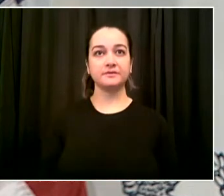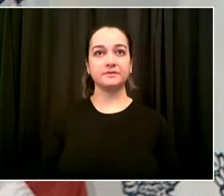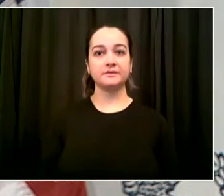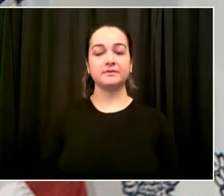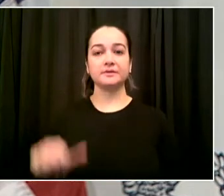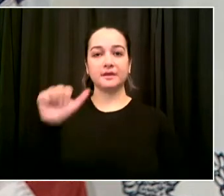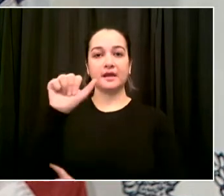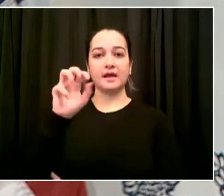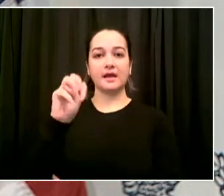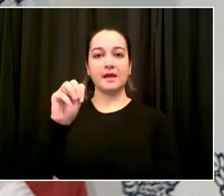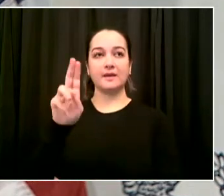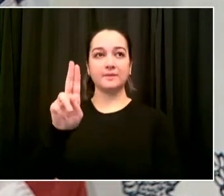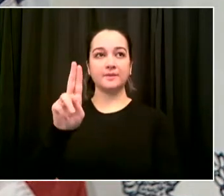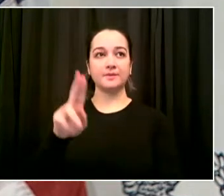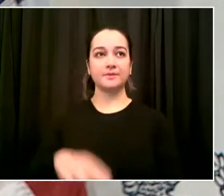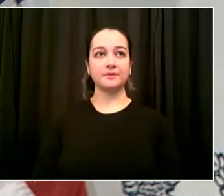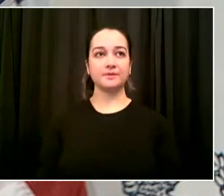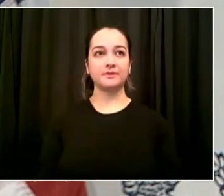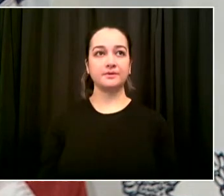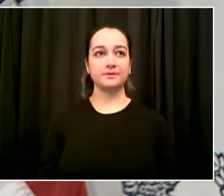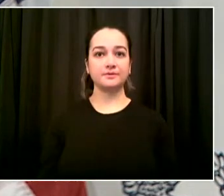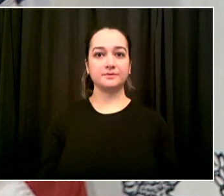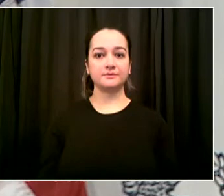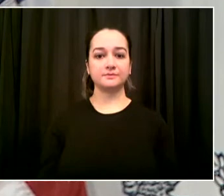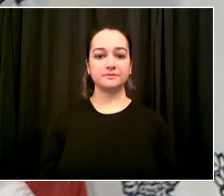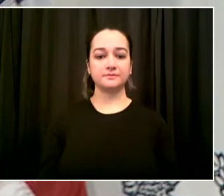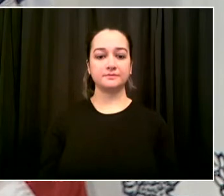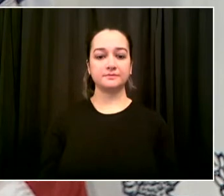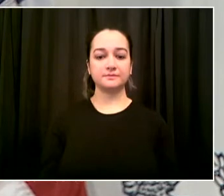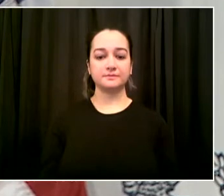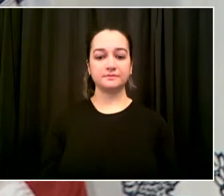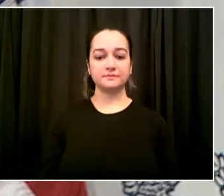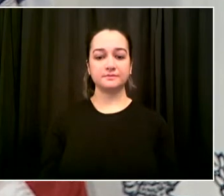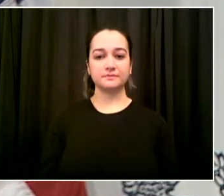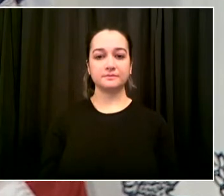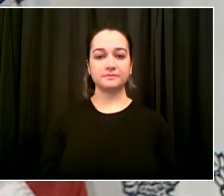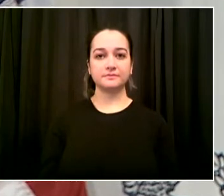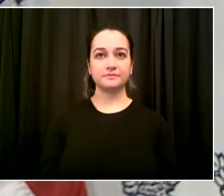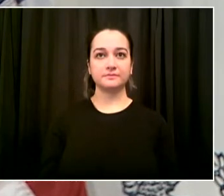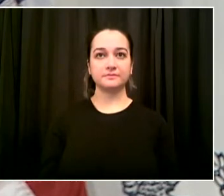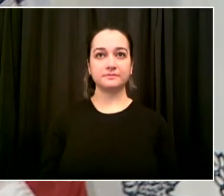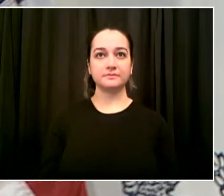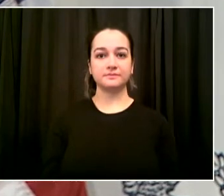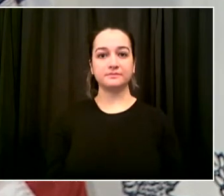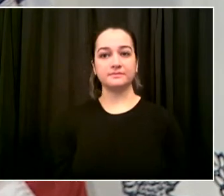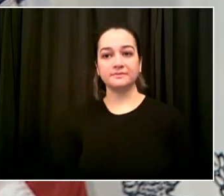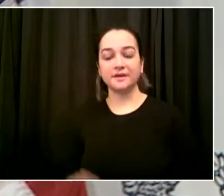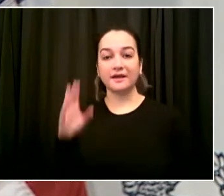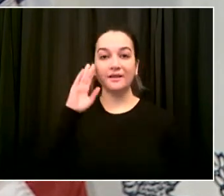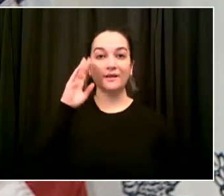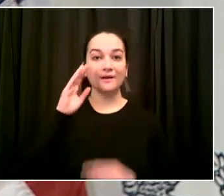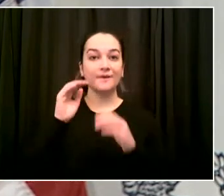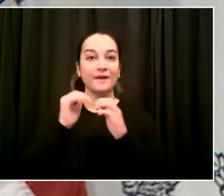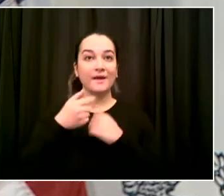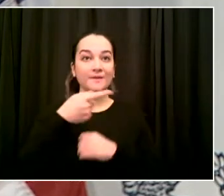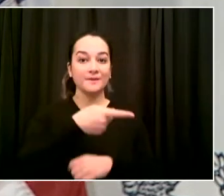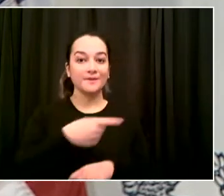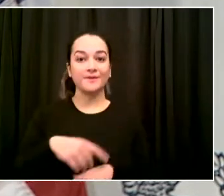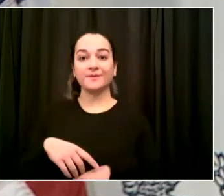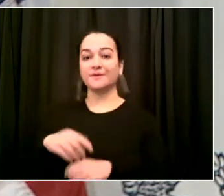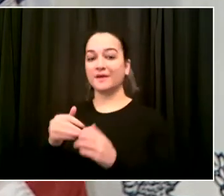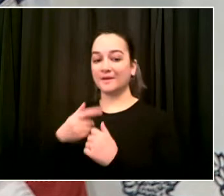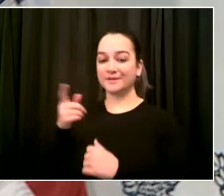TODAY, WE HAVE